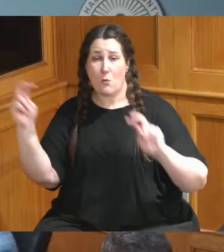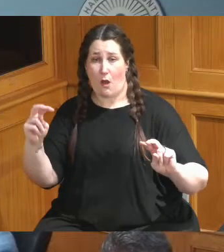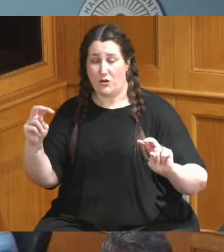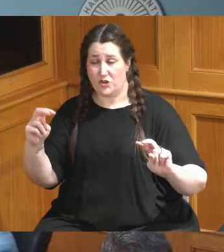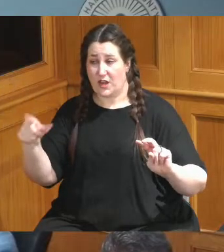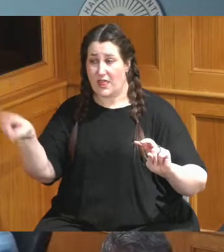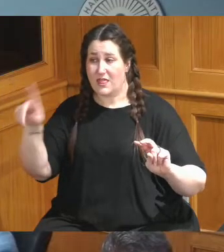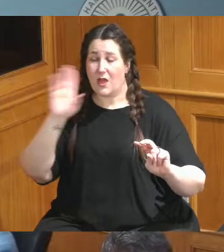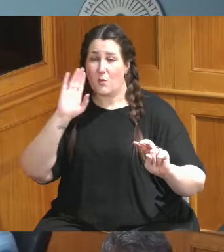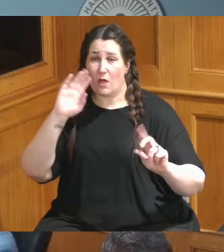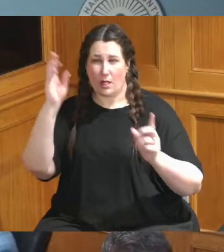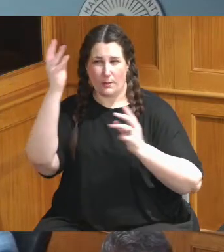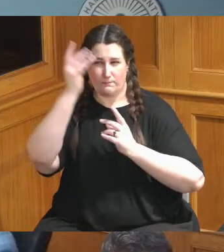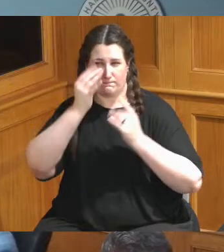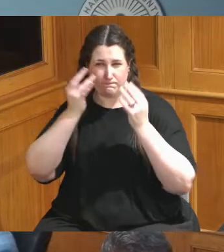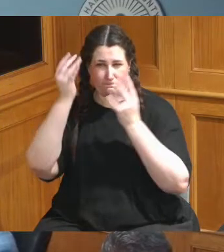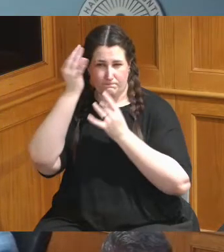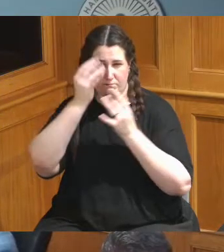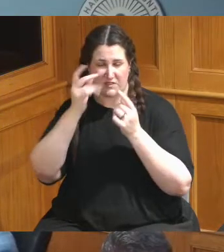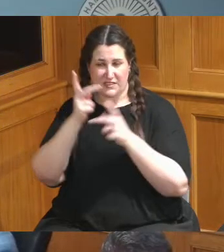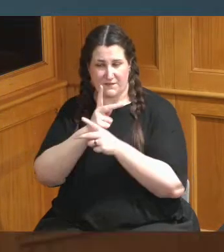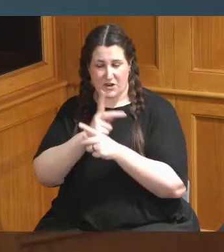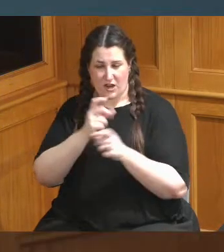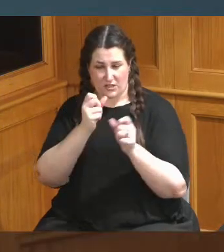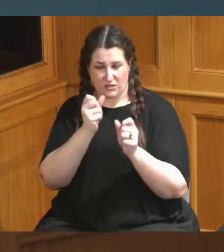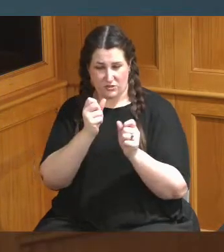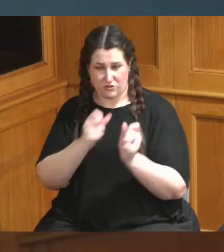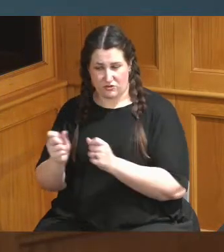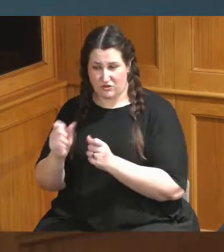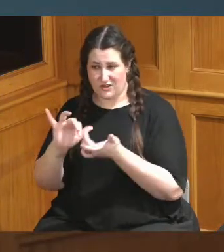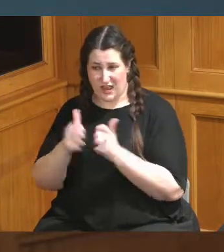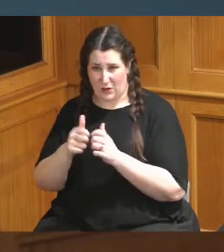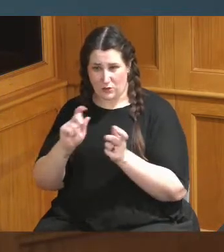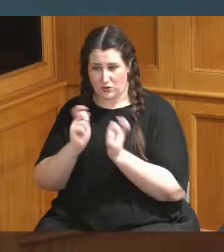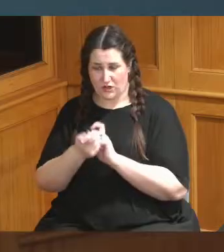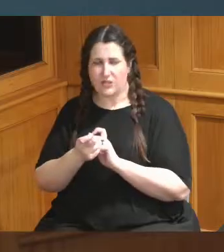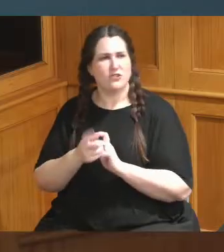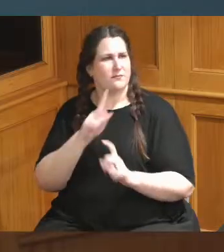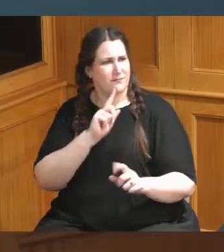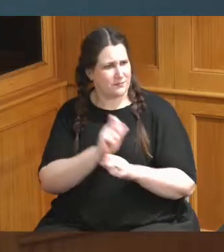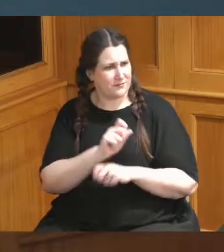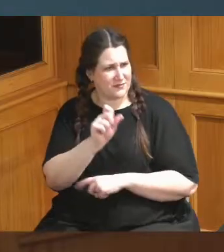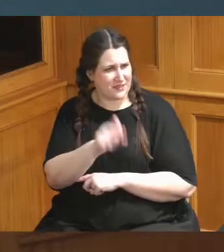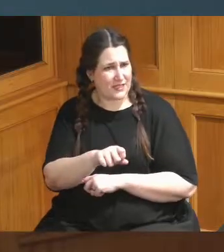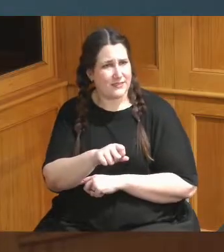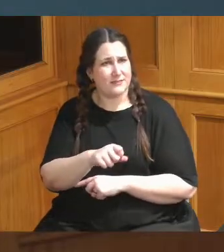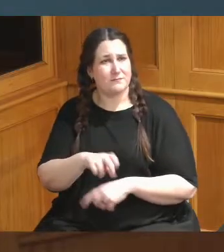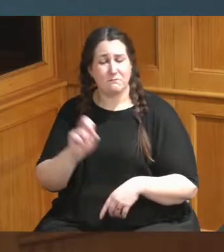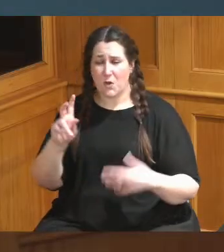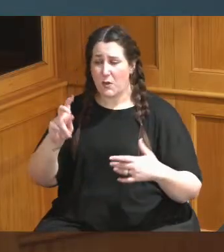into the mix as they look at strategically making some changes. Absolutely. Okay. Okay. And lastly,